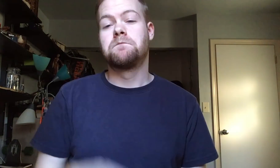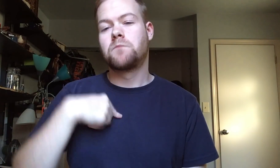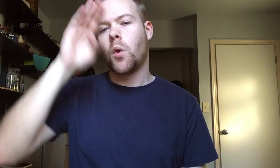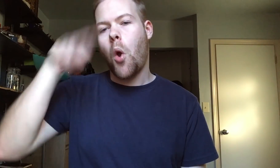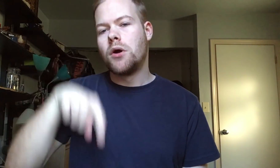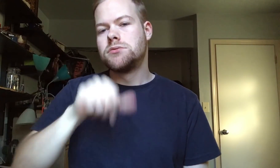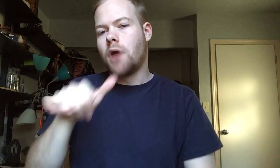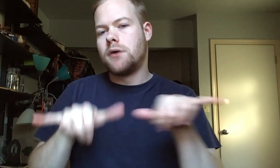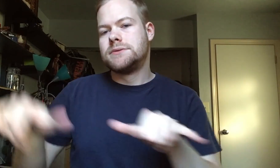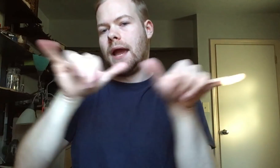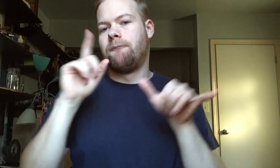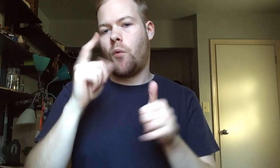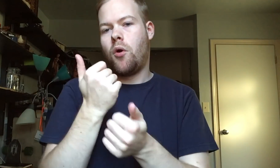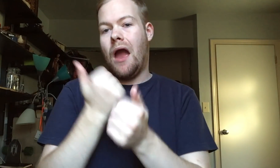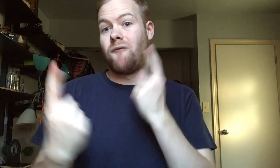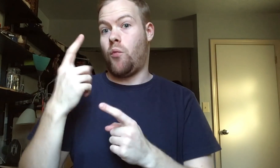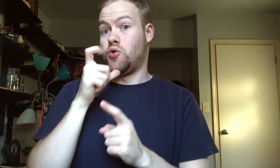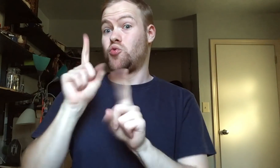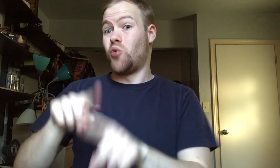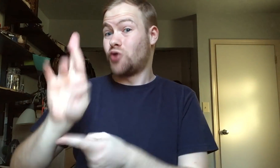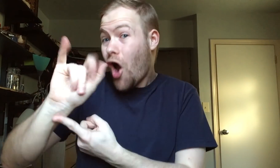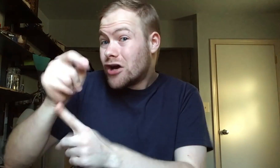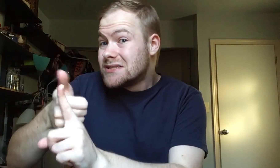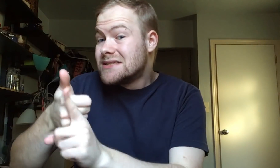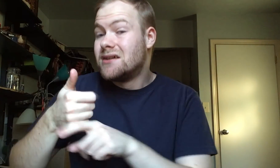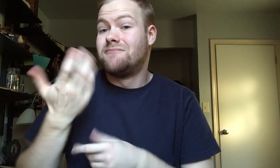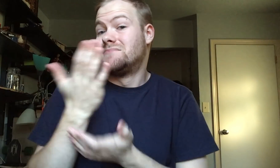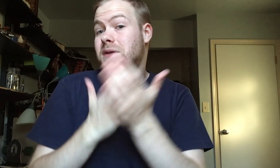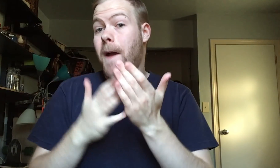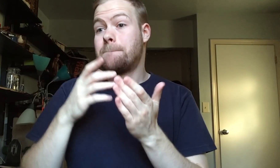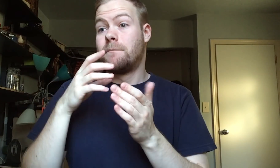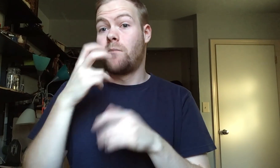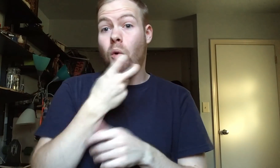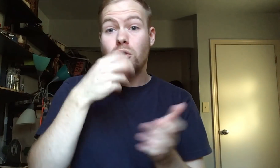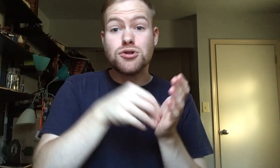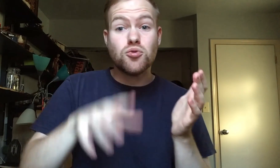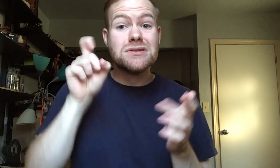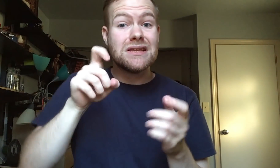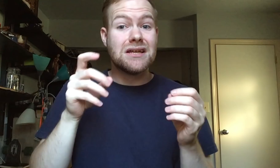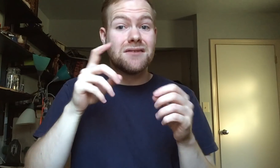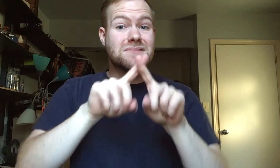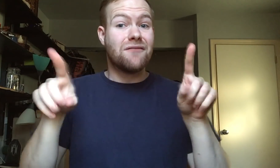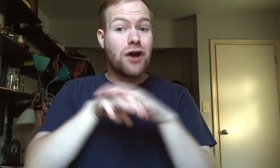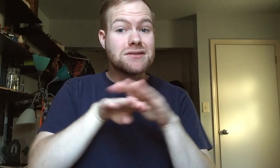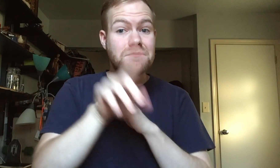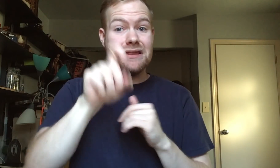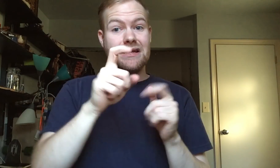I know this is not the same for everyone who went to RIT. Some oral [deaf] students need different accessibility,